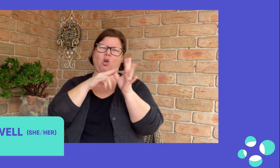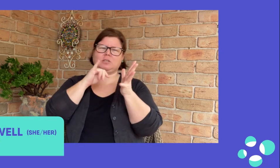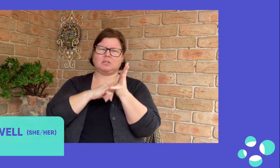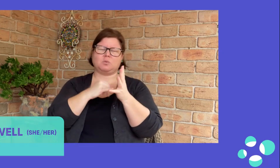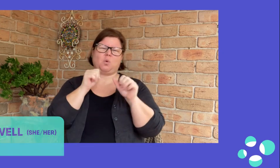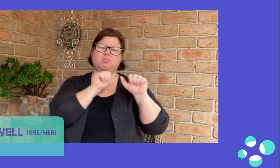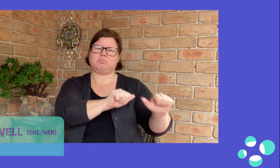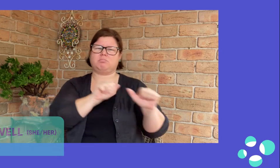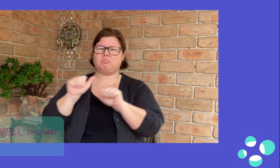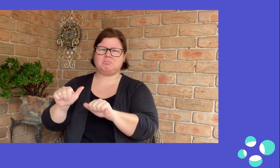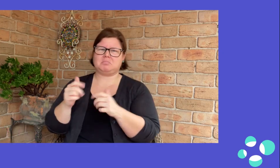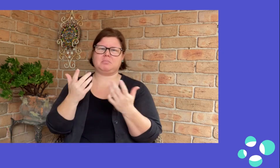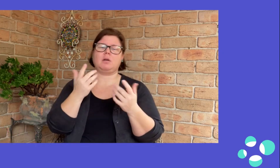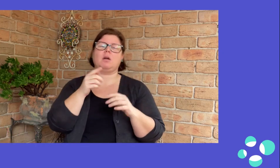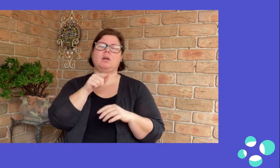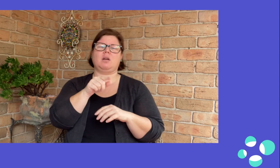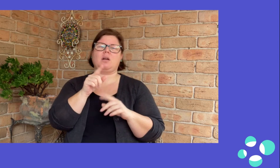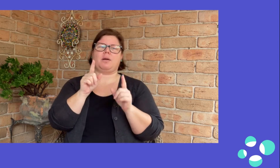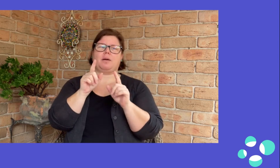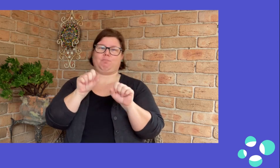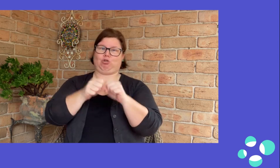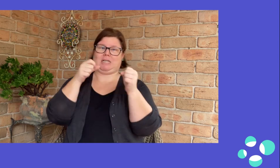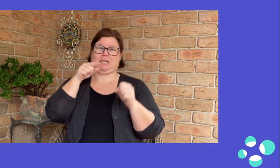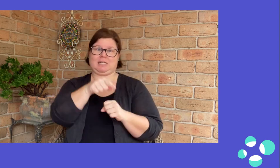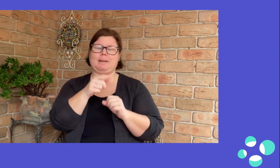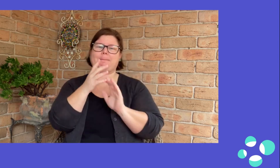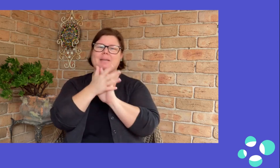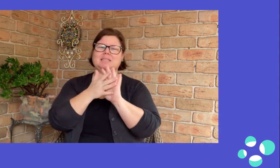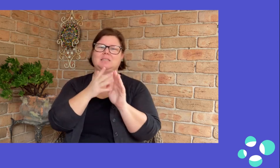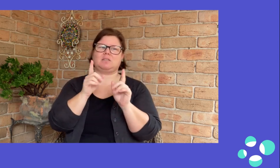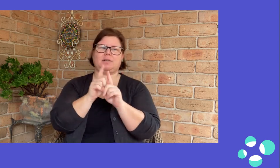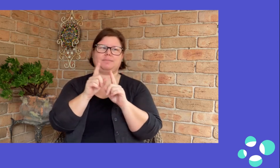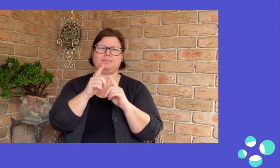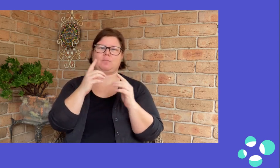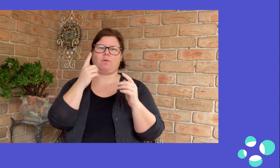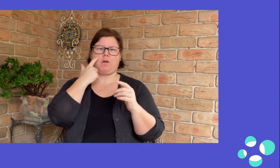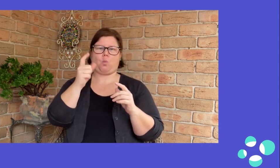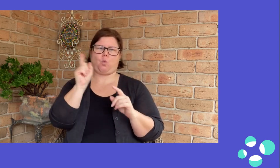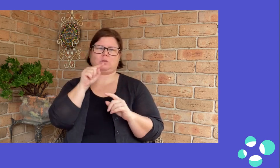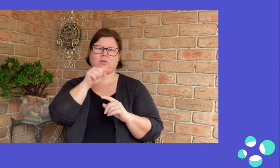To be able to break biases, it is about finding